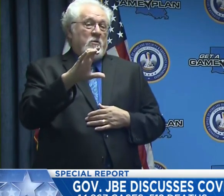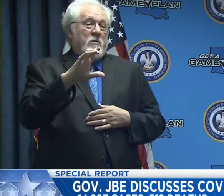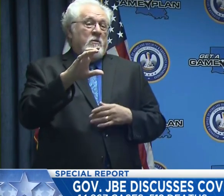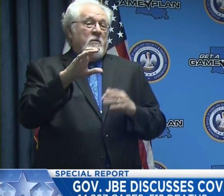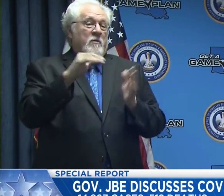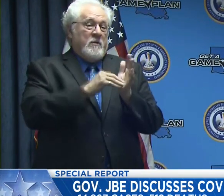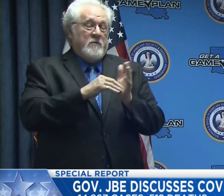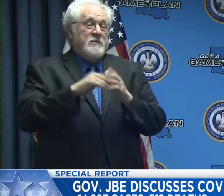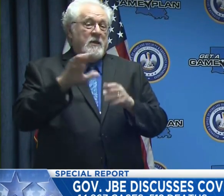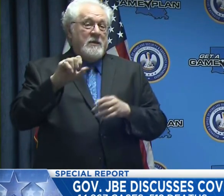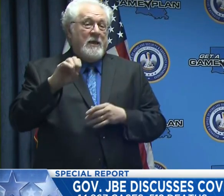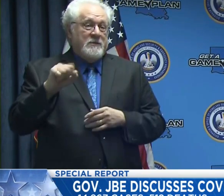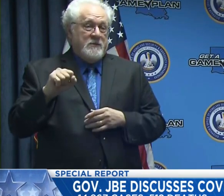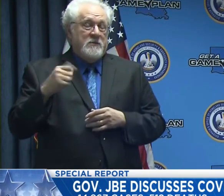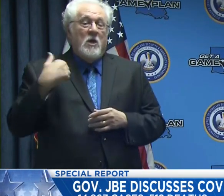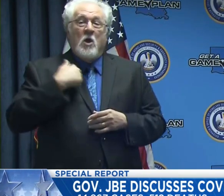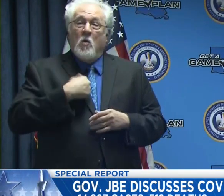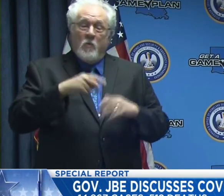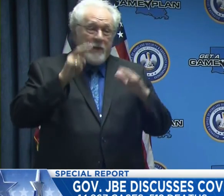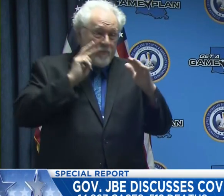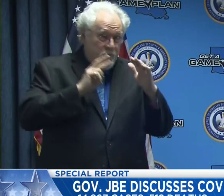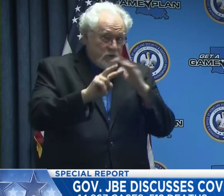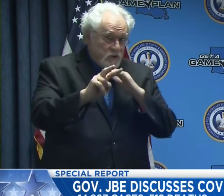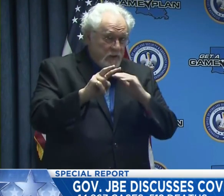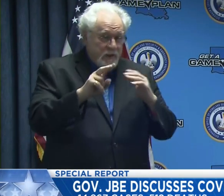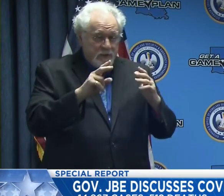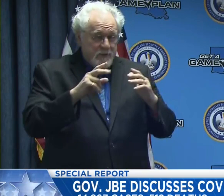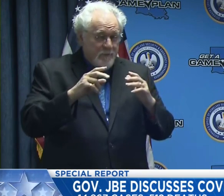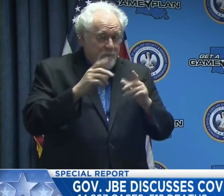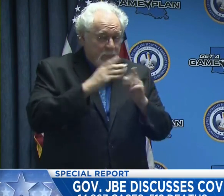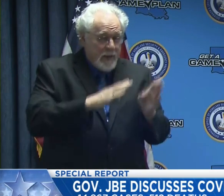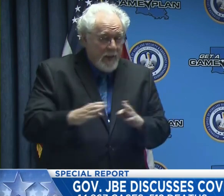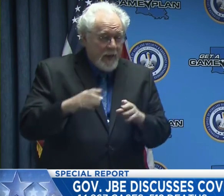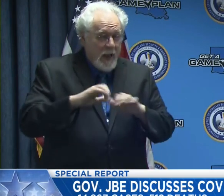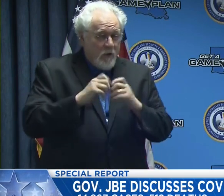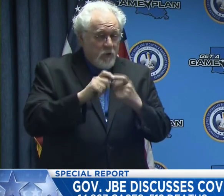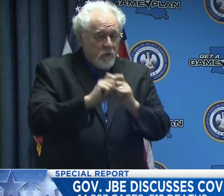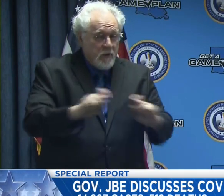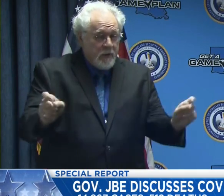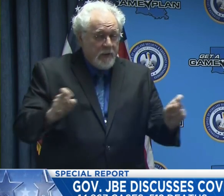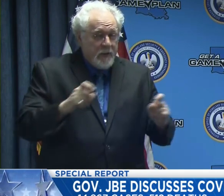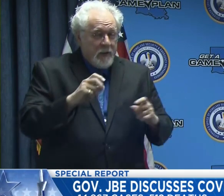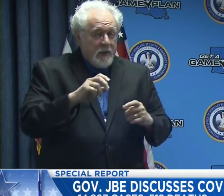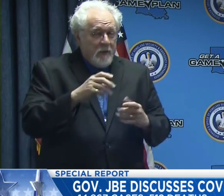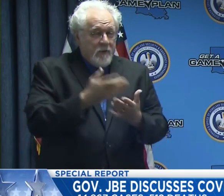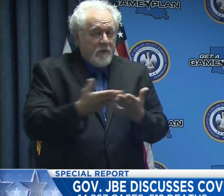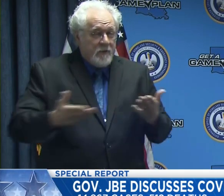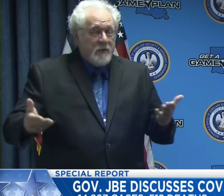WE CAN, BE PASSIONATE, BE FOSTERED, BE REST LOOT. WE'RE NOT FAR BEHIND NEW YORK